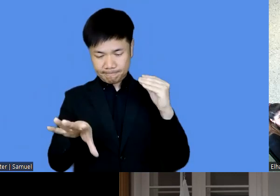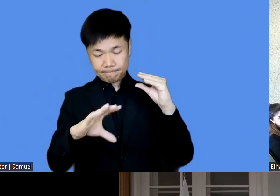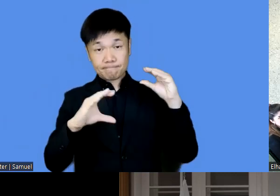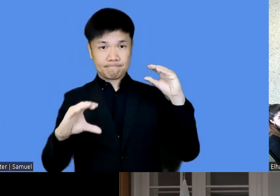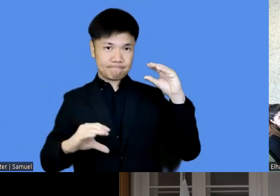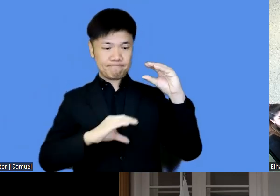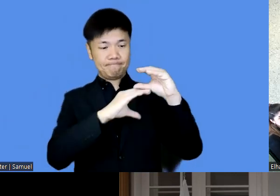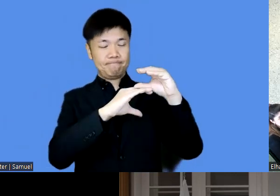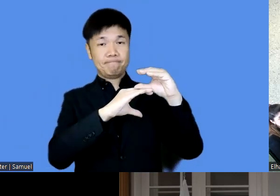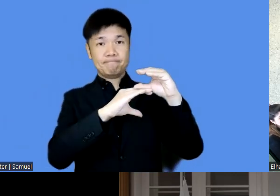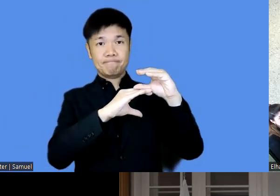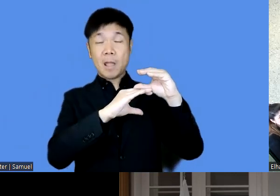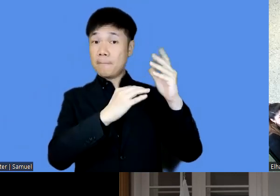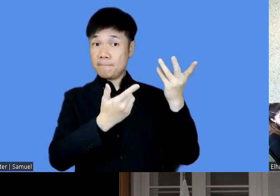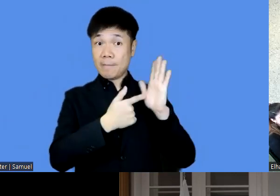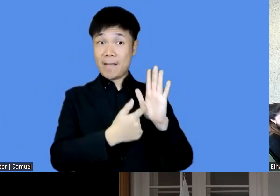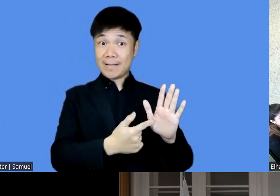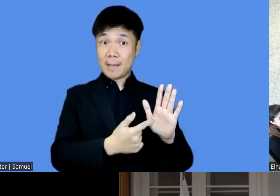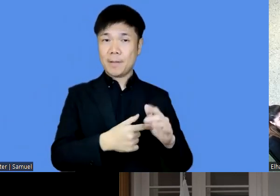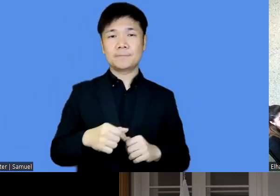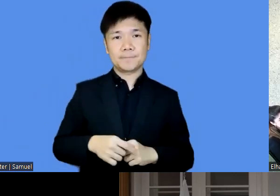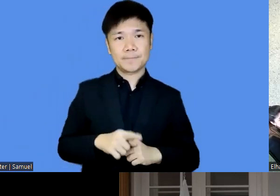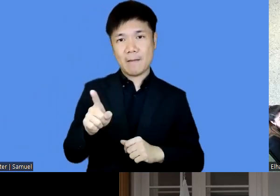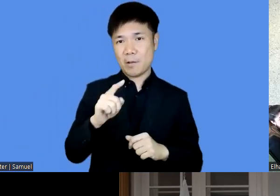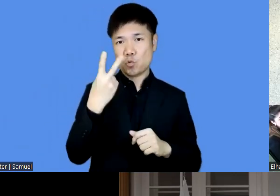Give two quick examples and then I will wrap up.